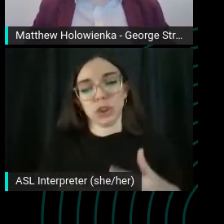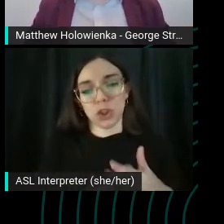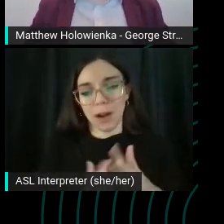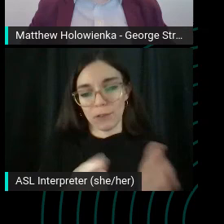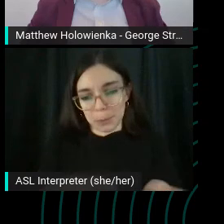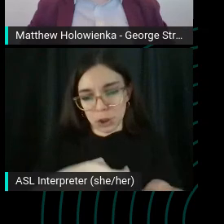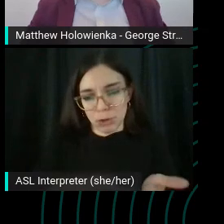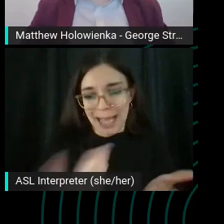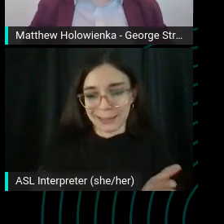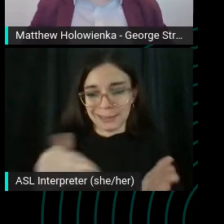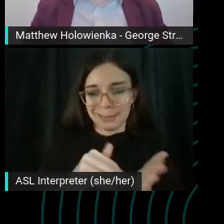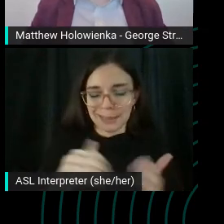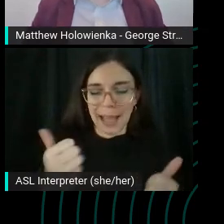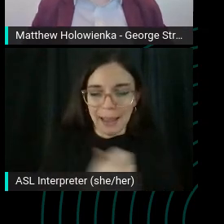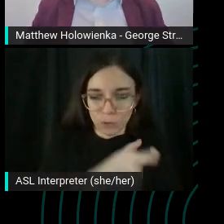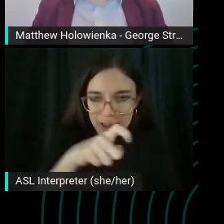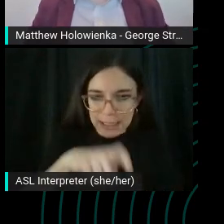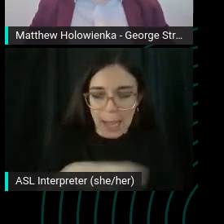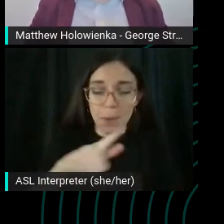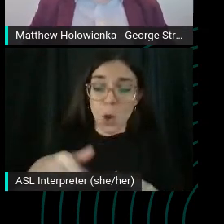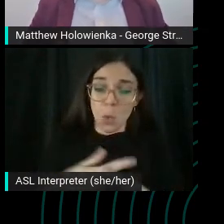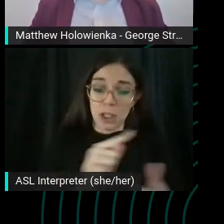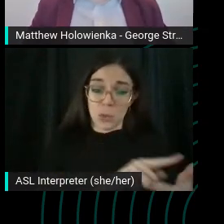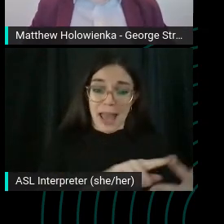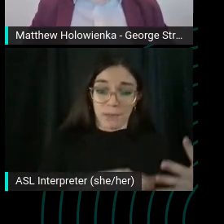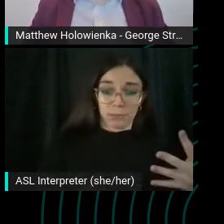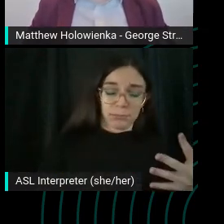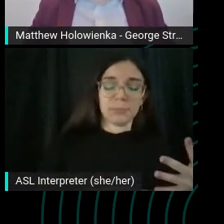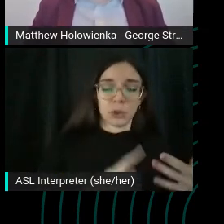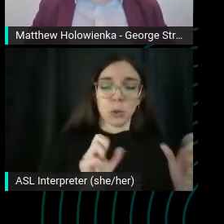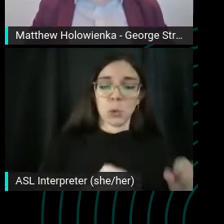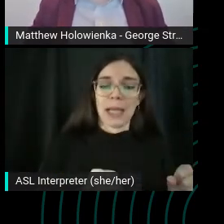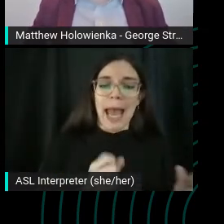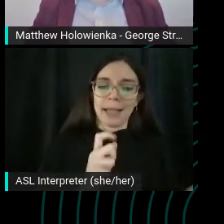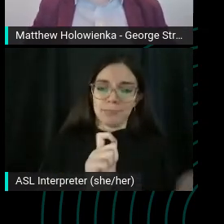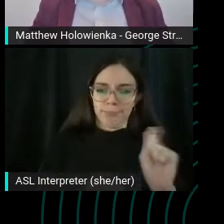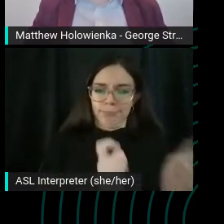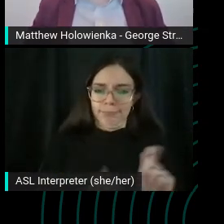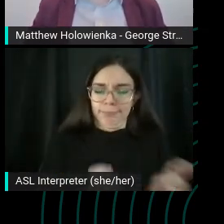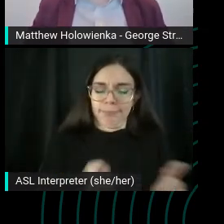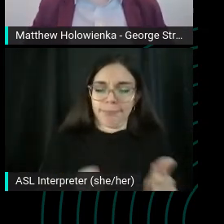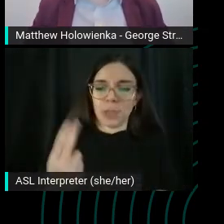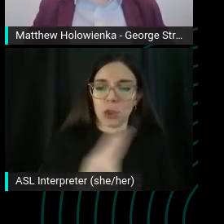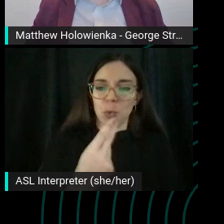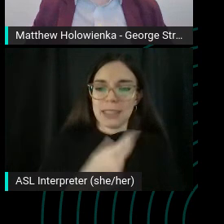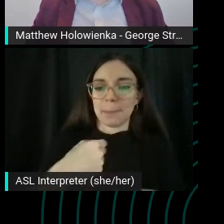Once you get some things in your chest of tools, you're able to use them multiple times to create content that's dynamic,